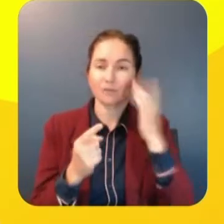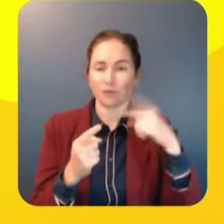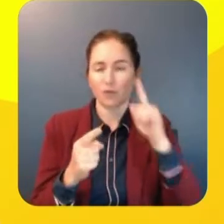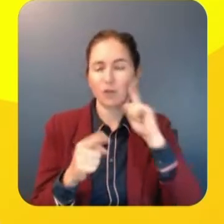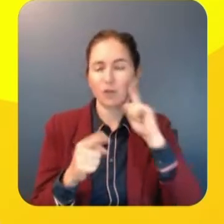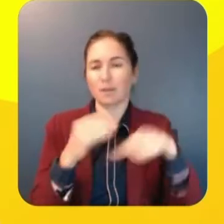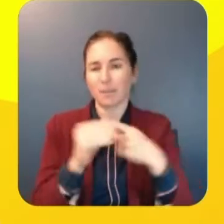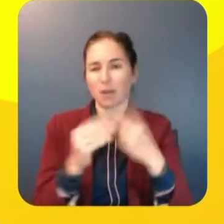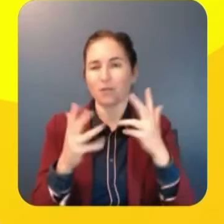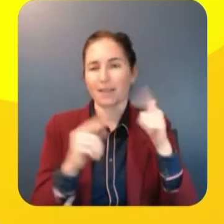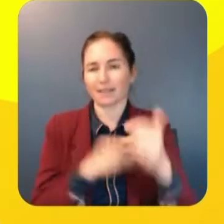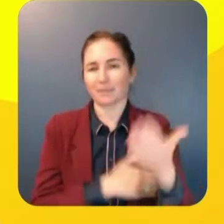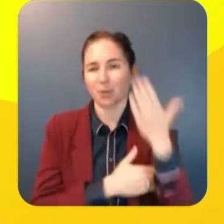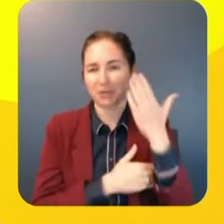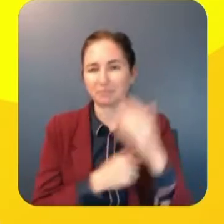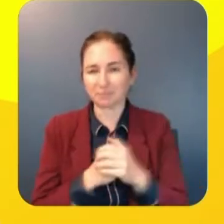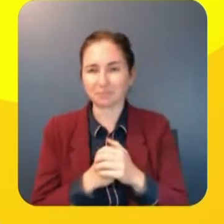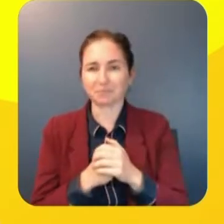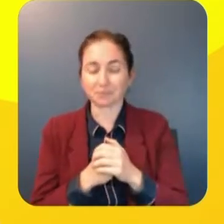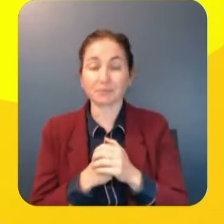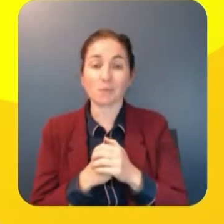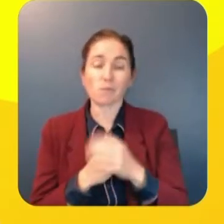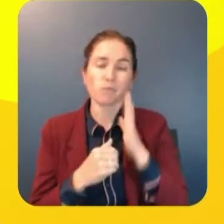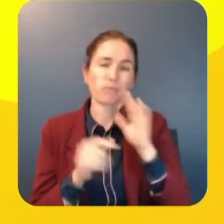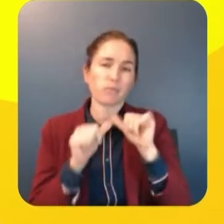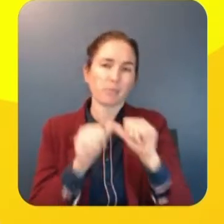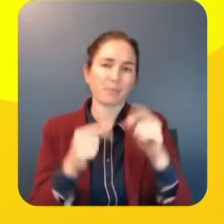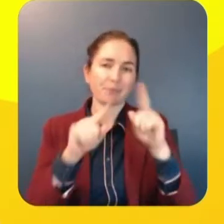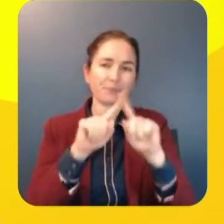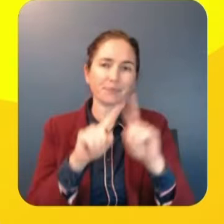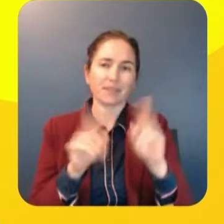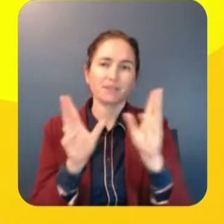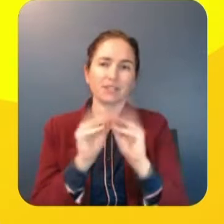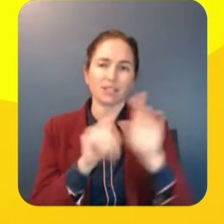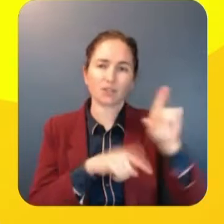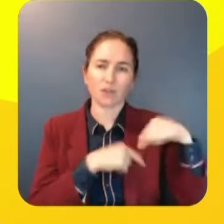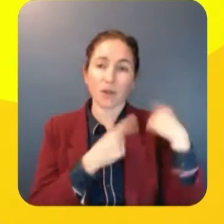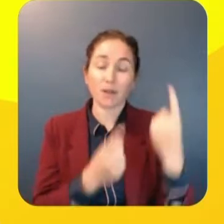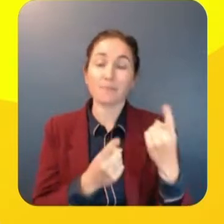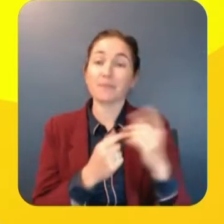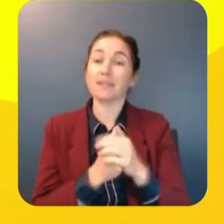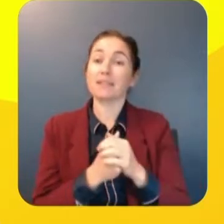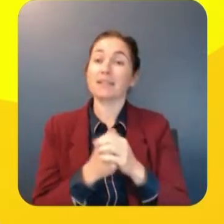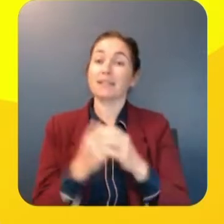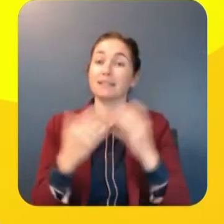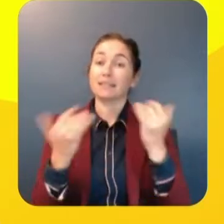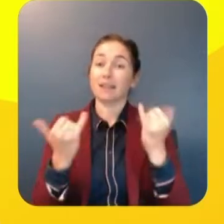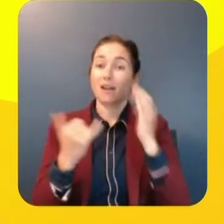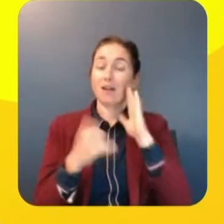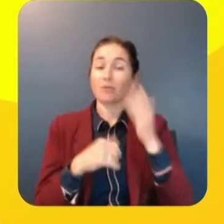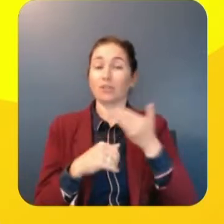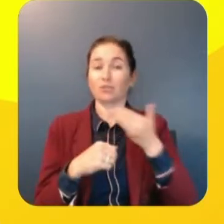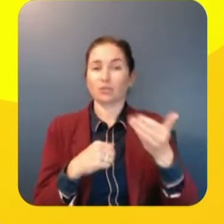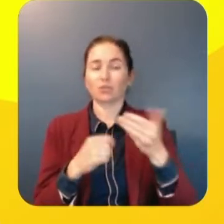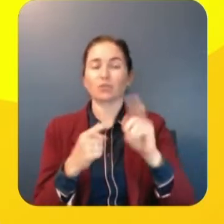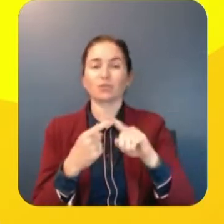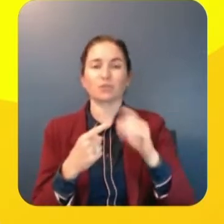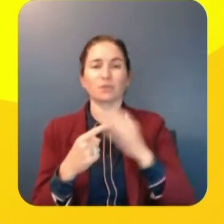morning and throughout the session so far. So, without further ado, let me introduce you to my esteemed panel.